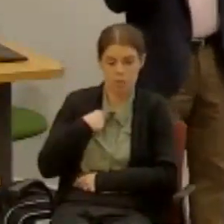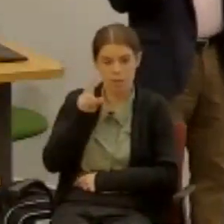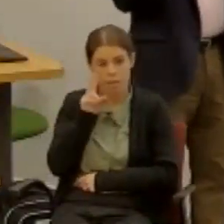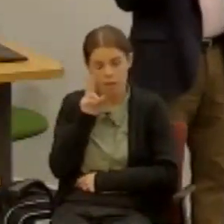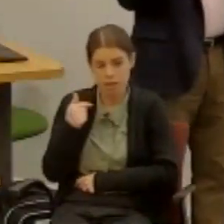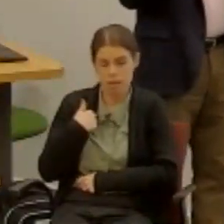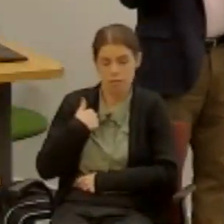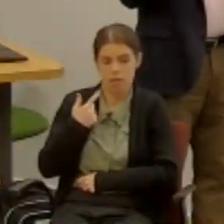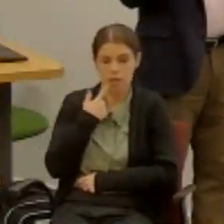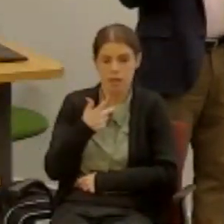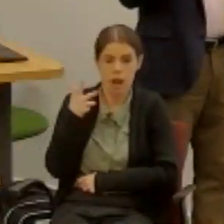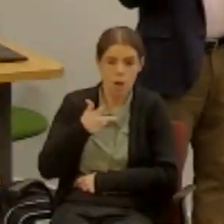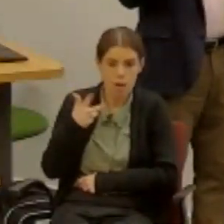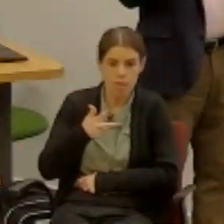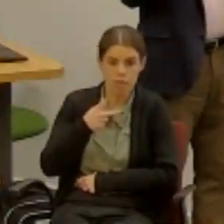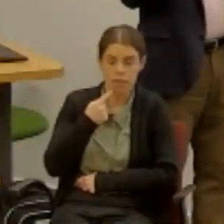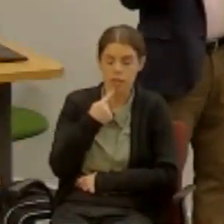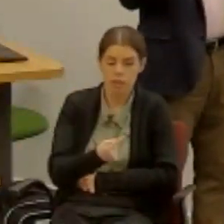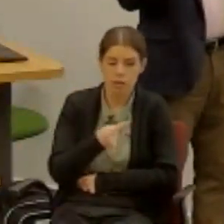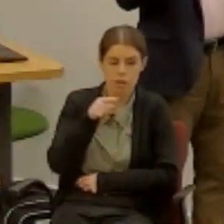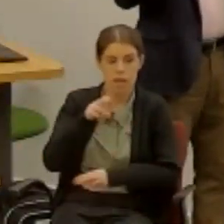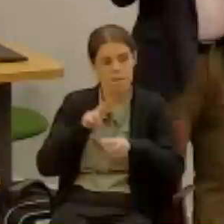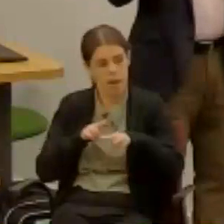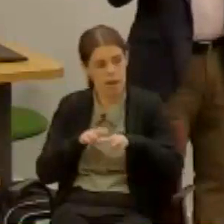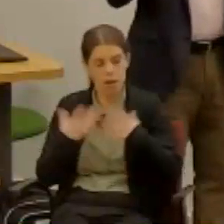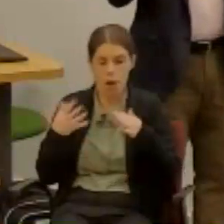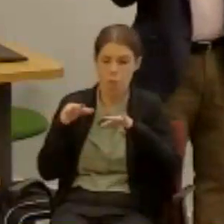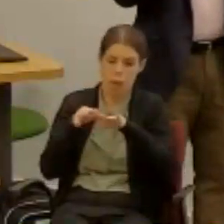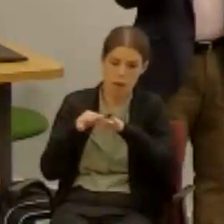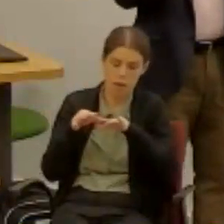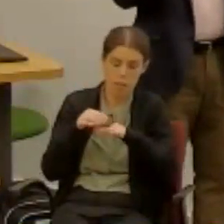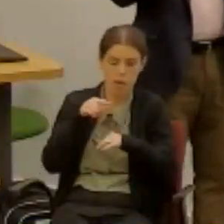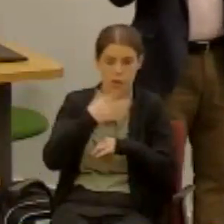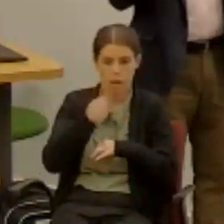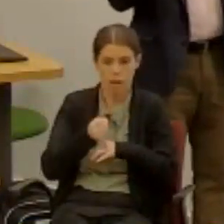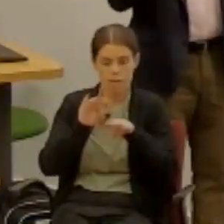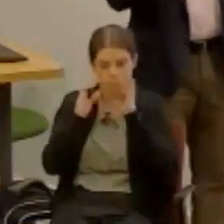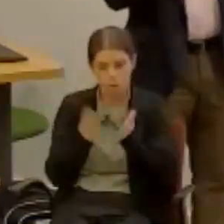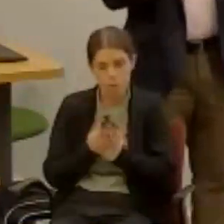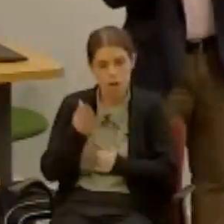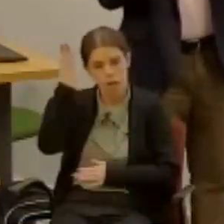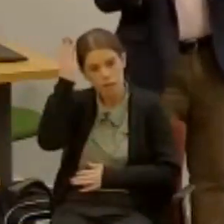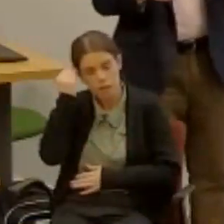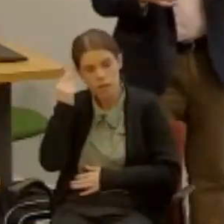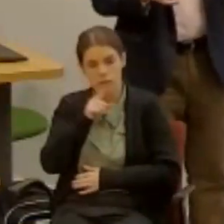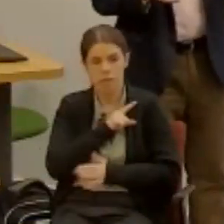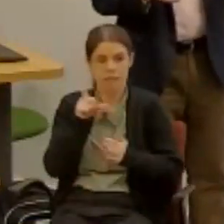They're told their father, their husband, who was a footballer, who knows the venture, won't have CTE, because it's such a rare disease.